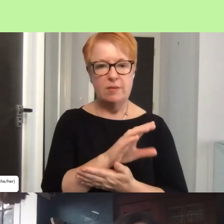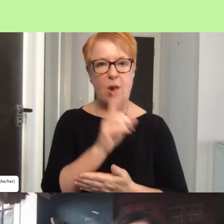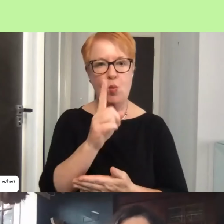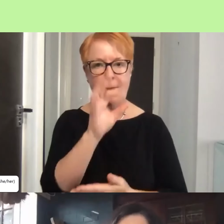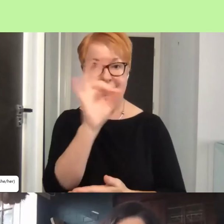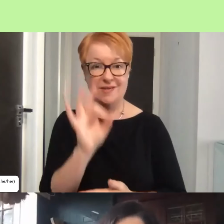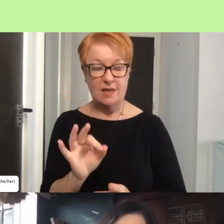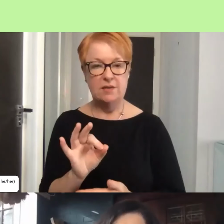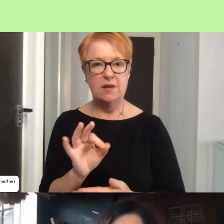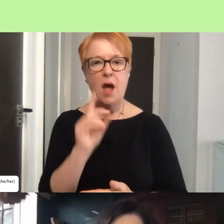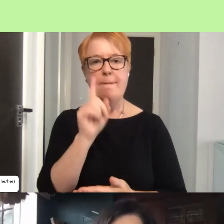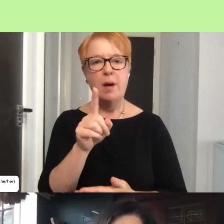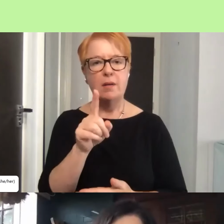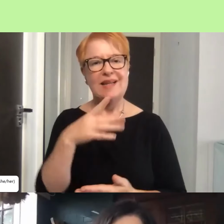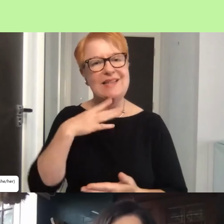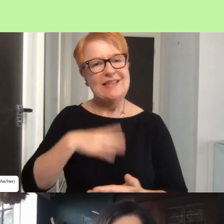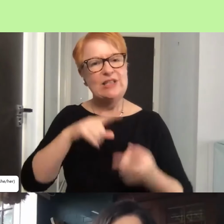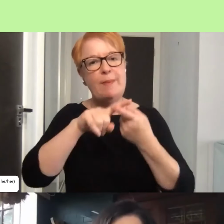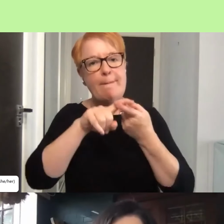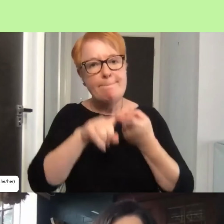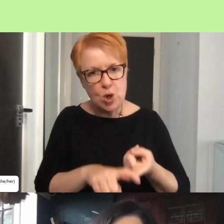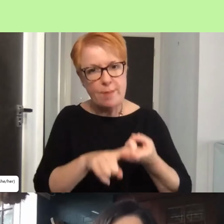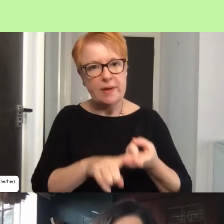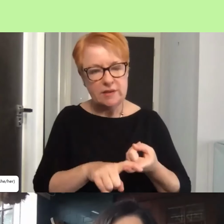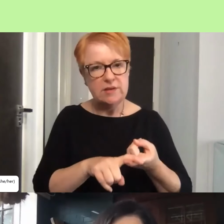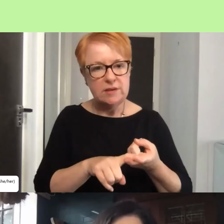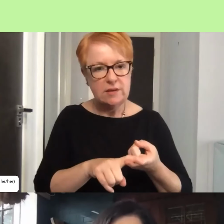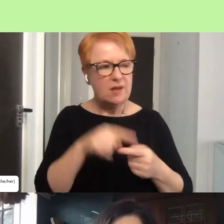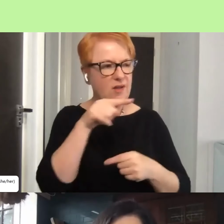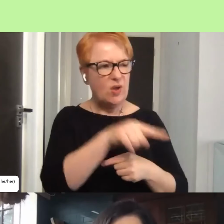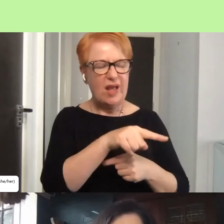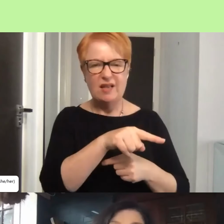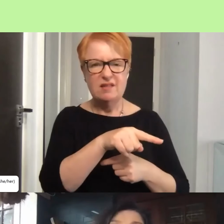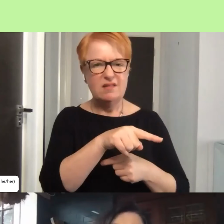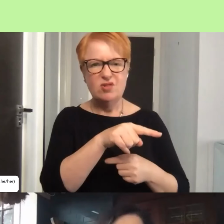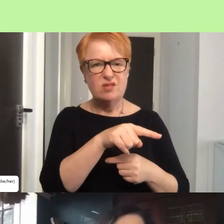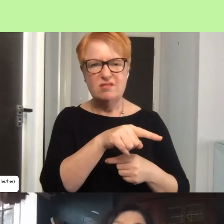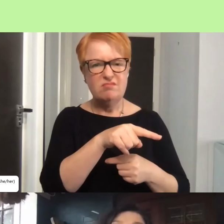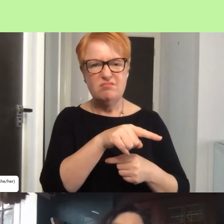So, it fell out of that whole development of contemporary art just by that.